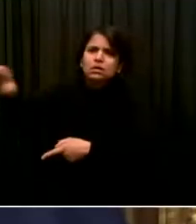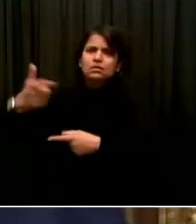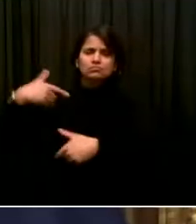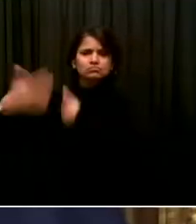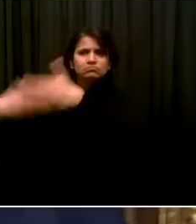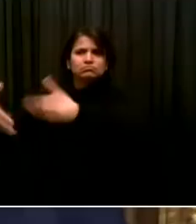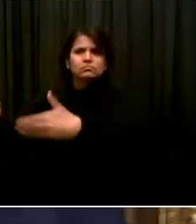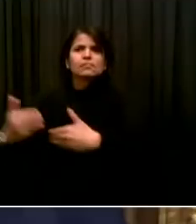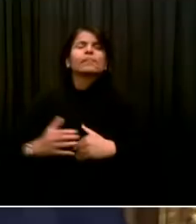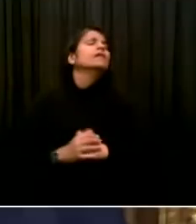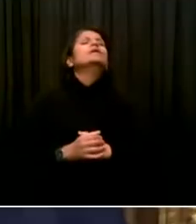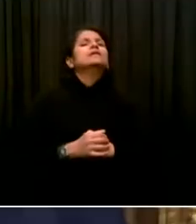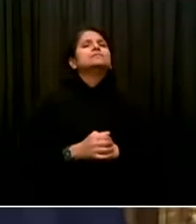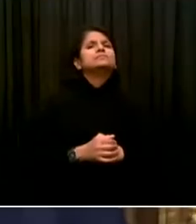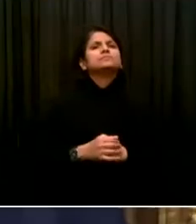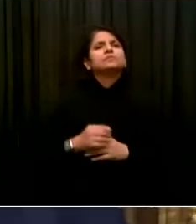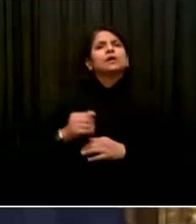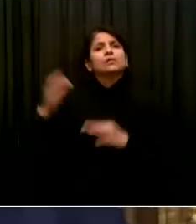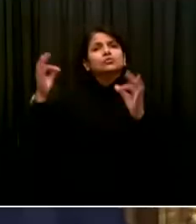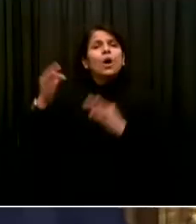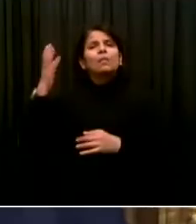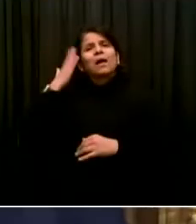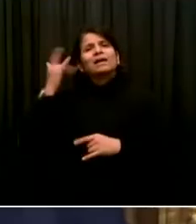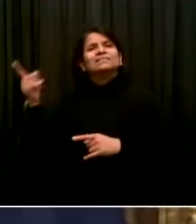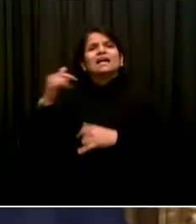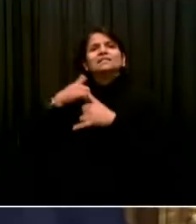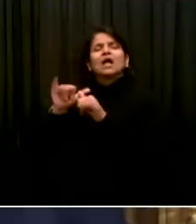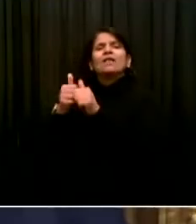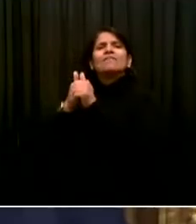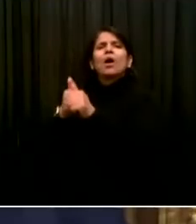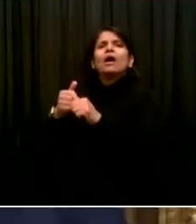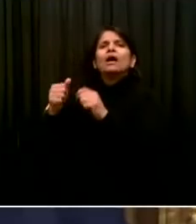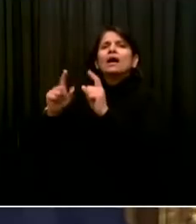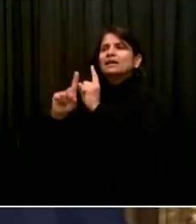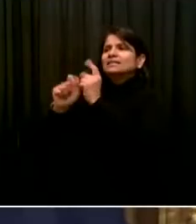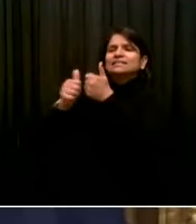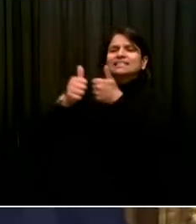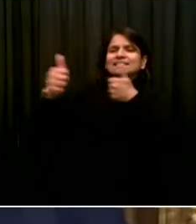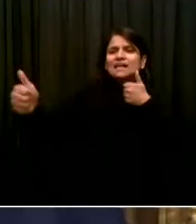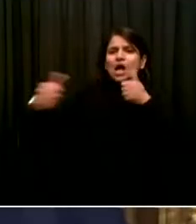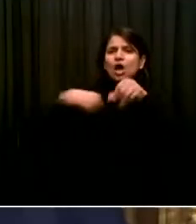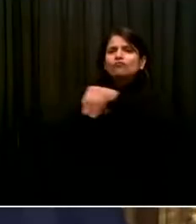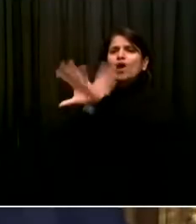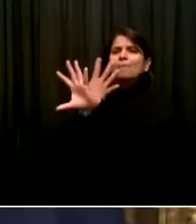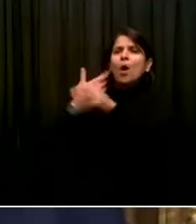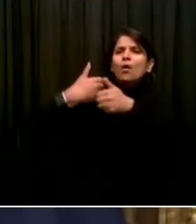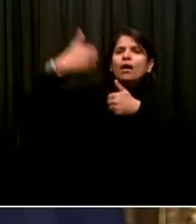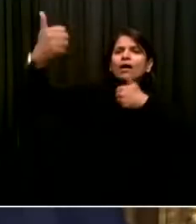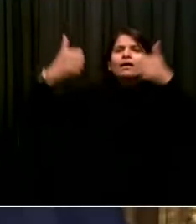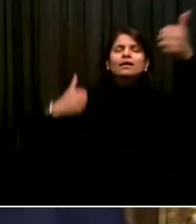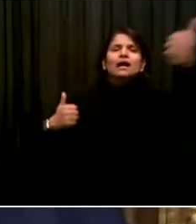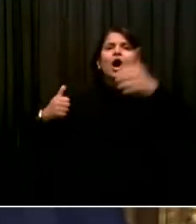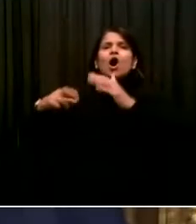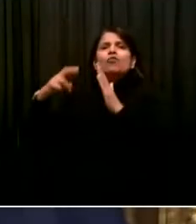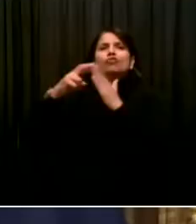ALREADY IN OUR PUBLIC SCHOOLS WE HAVE MOVED FROM A 6-FOOT RULE TO A 3-FOOT